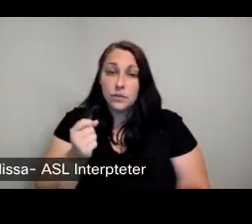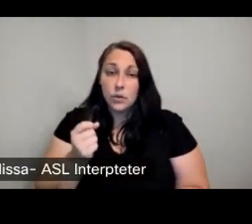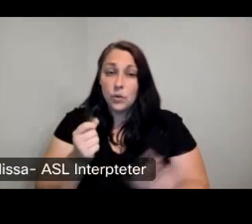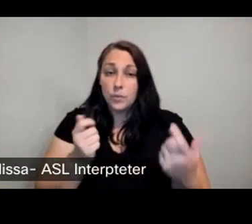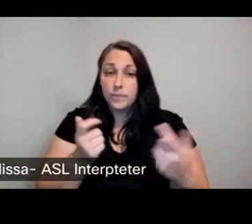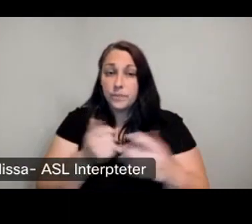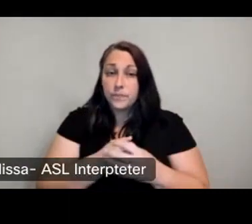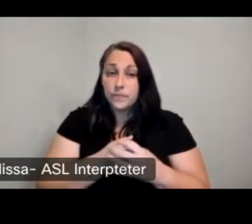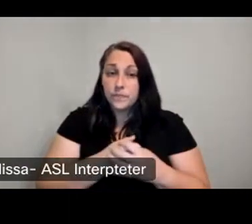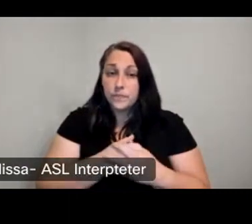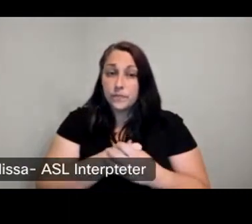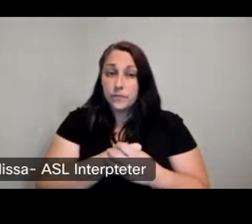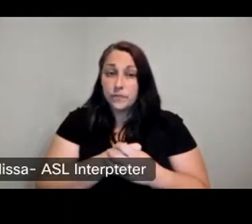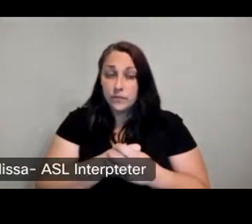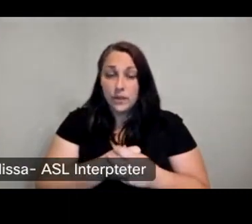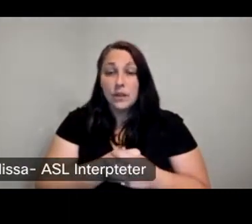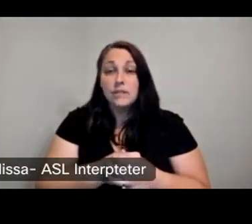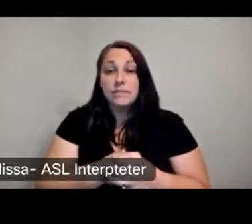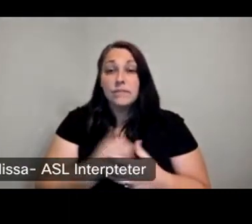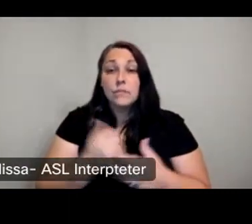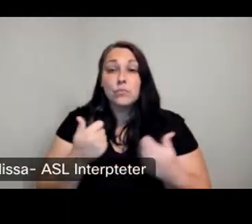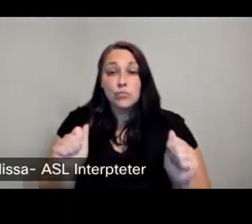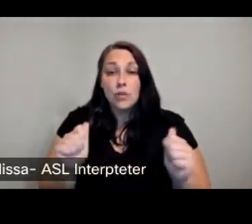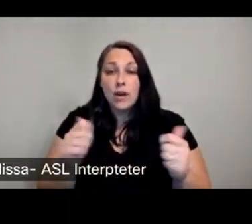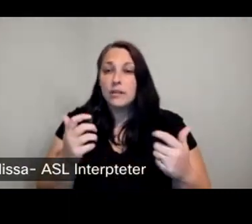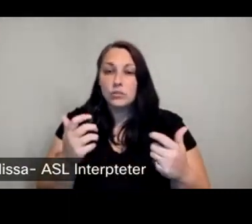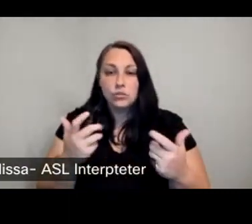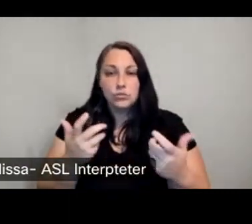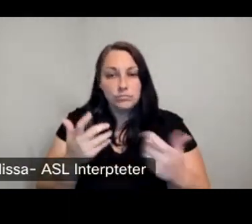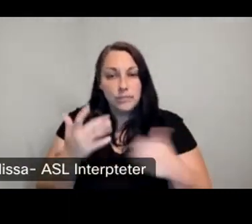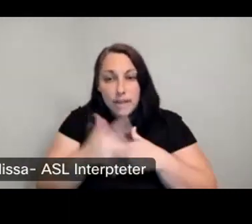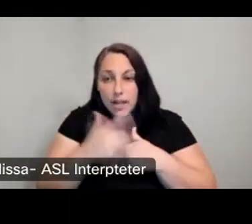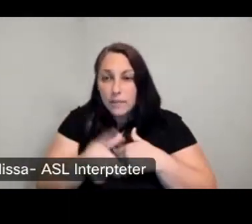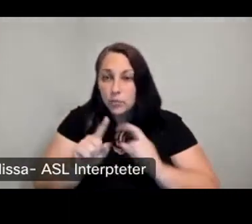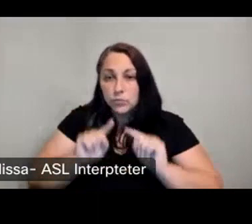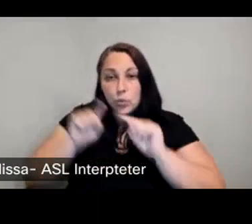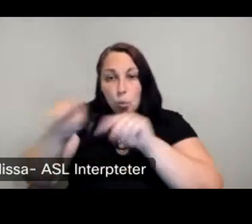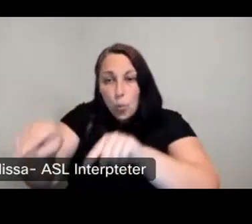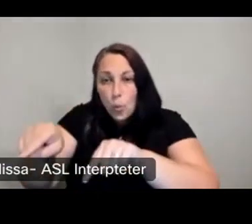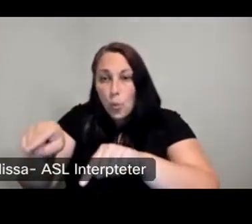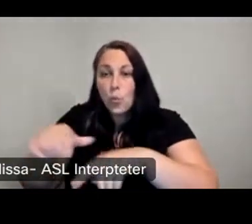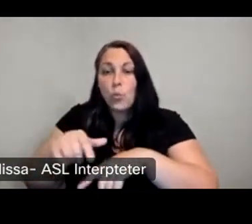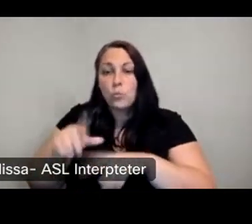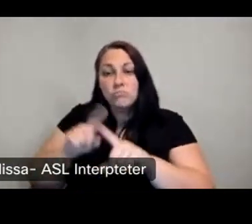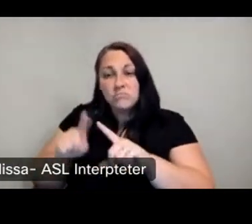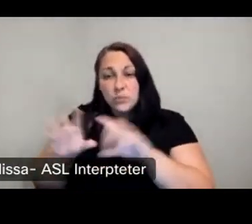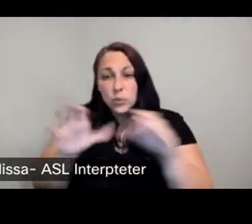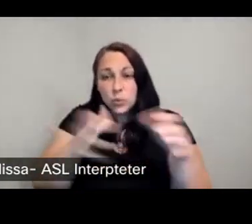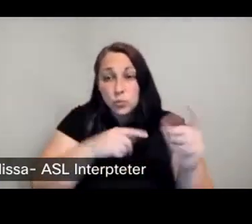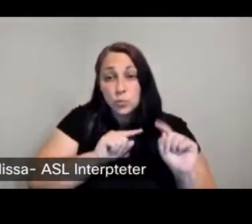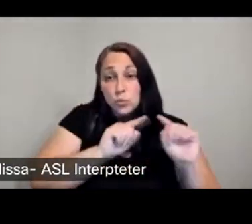ourselves available to go out um and speak to different groups um and and share the information